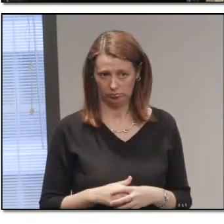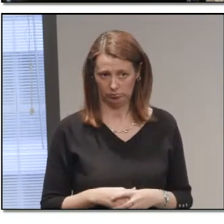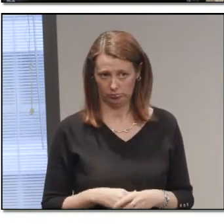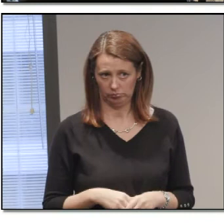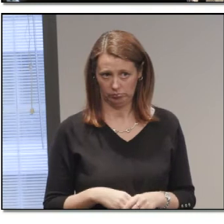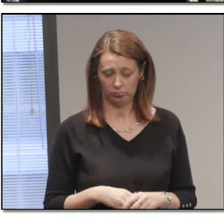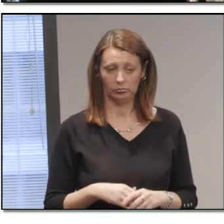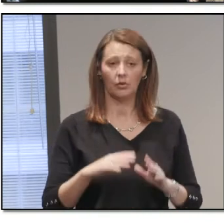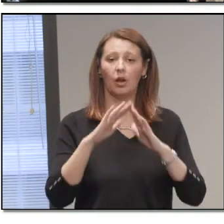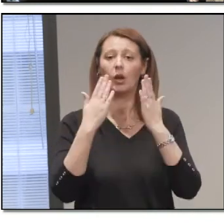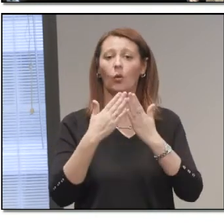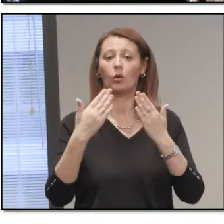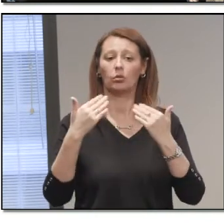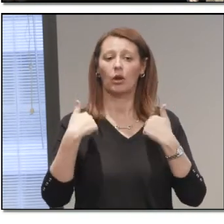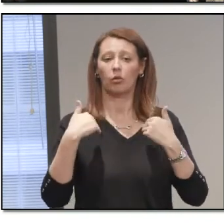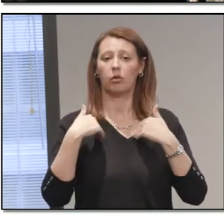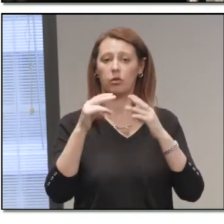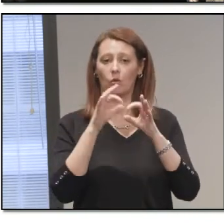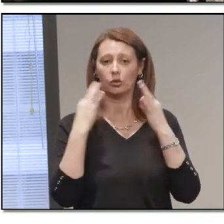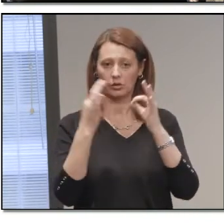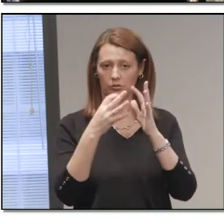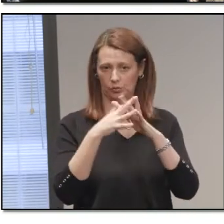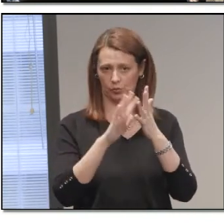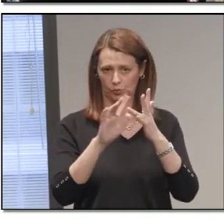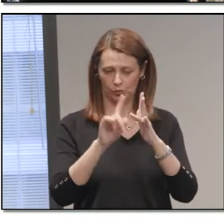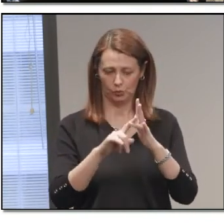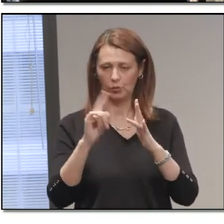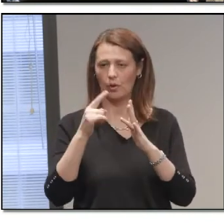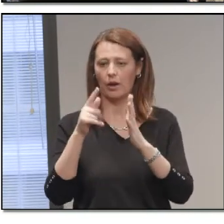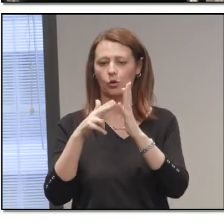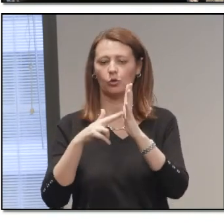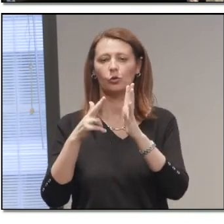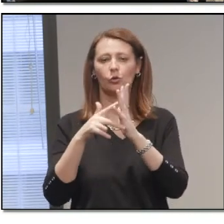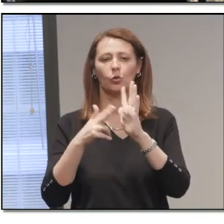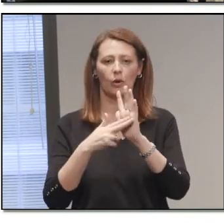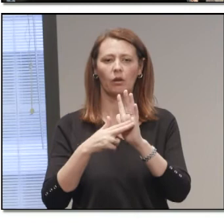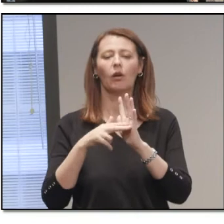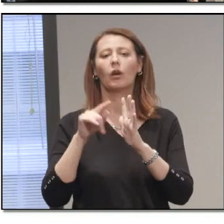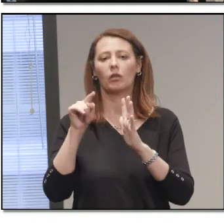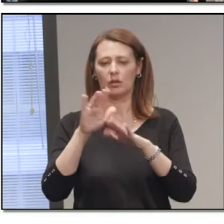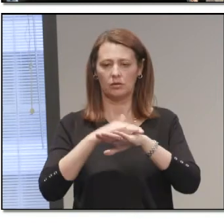The World Health Organisation and United Nations set out Millennium Development Goals